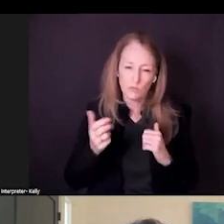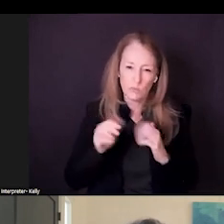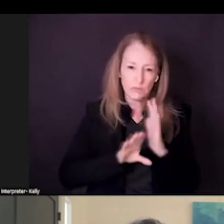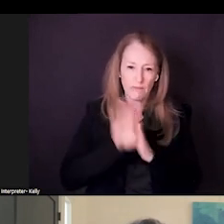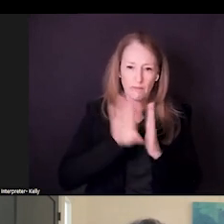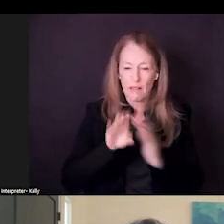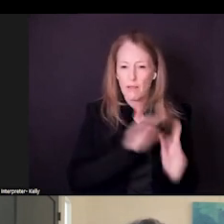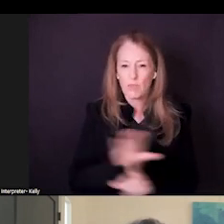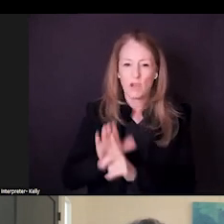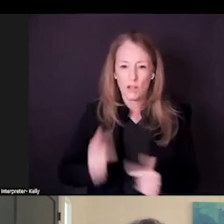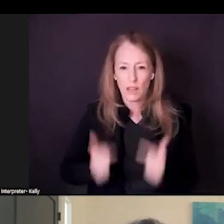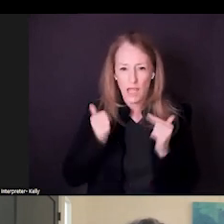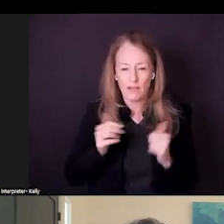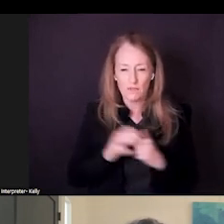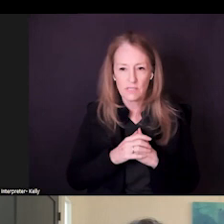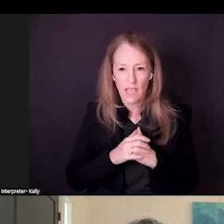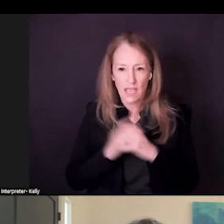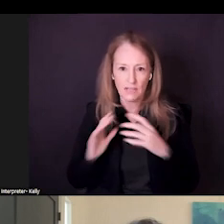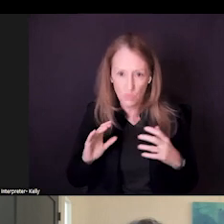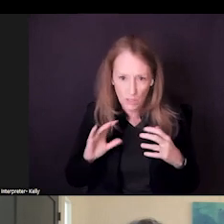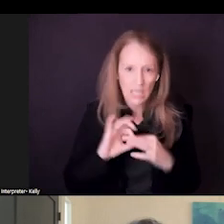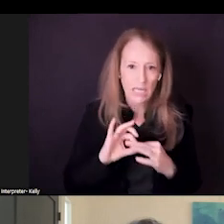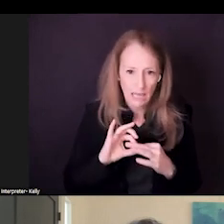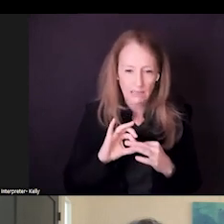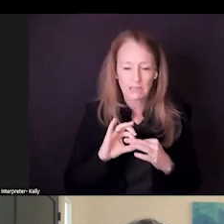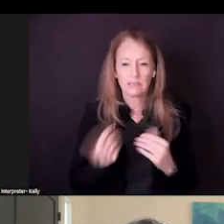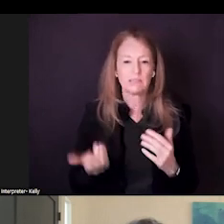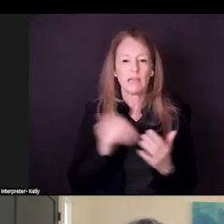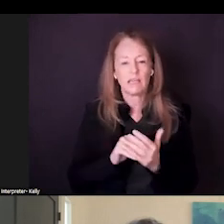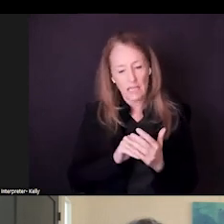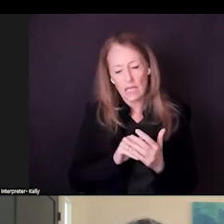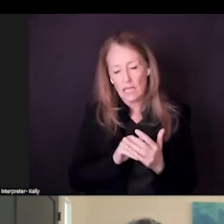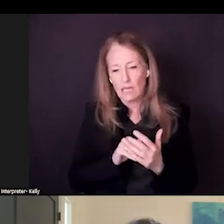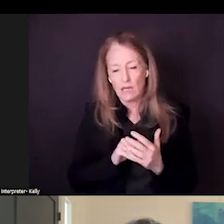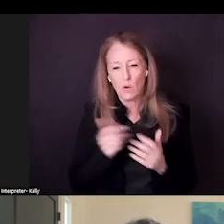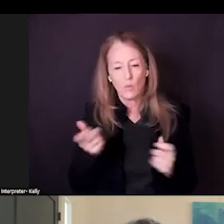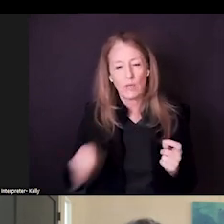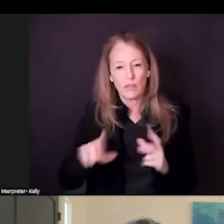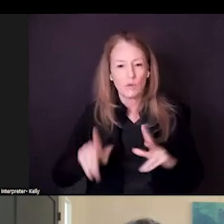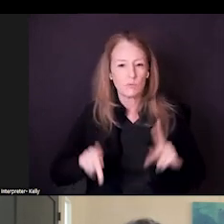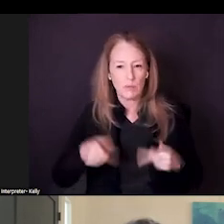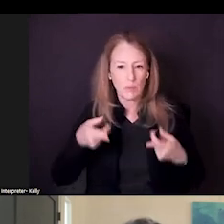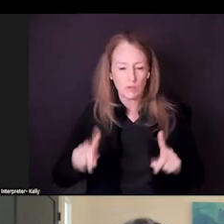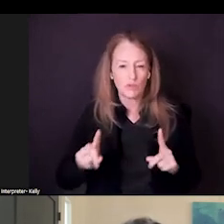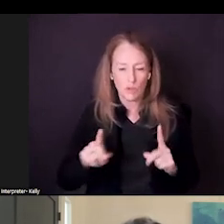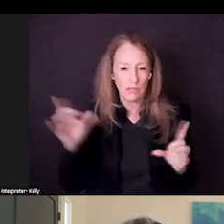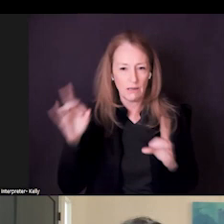THAT TIME PERIOD WHEN THERE WAS A LOT OF TURMOIL. IT IS REALLY